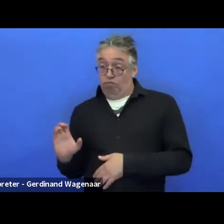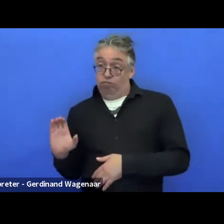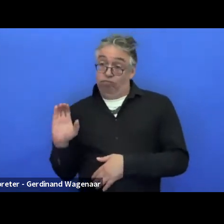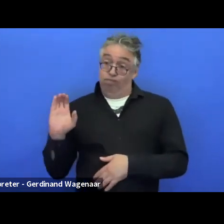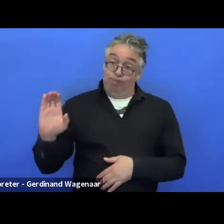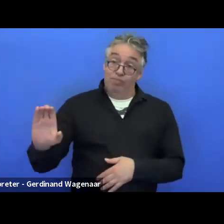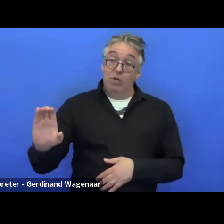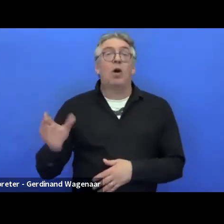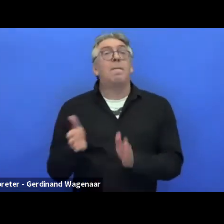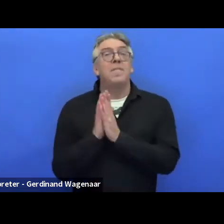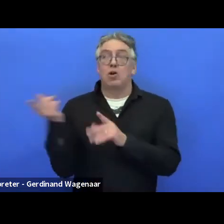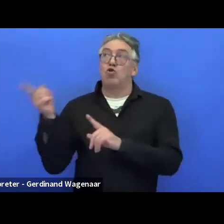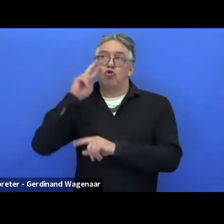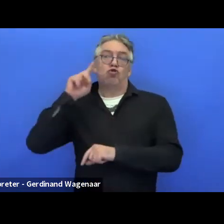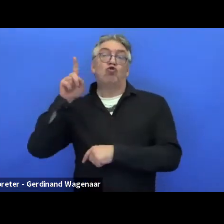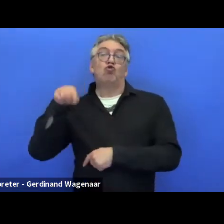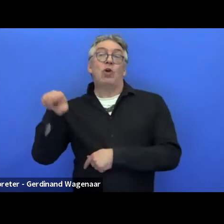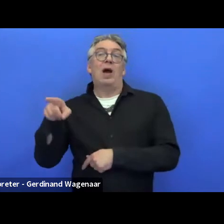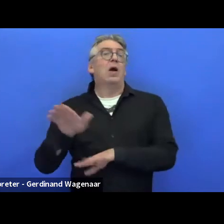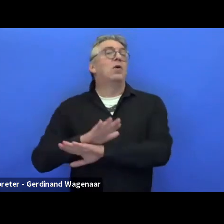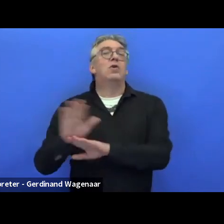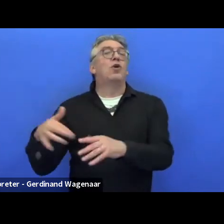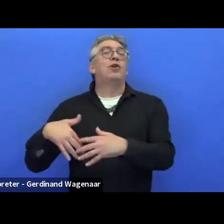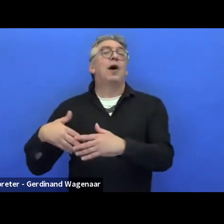and to seek to suspend funding when necessary.